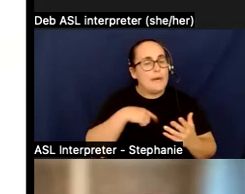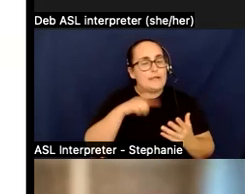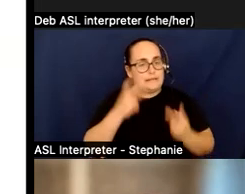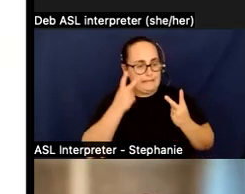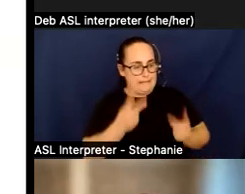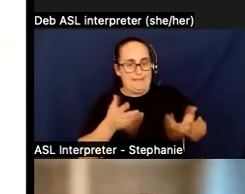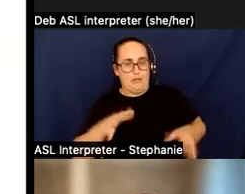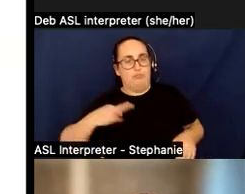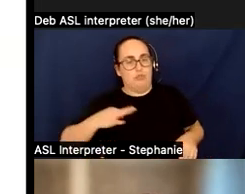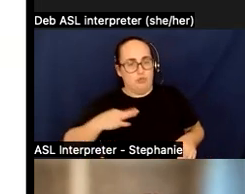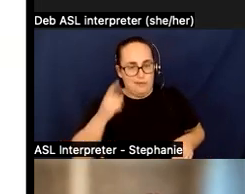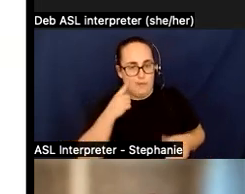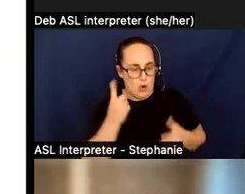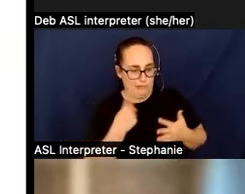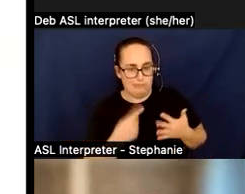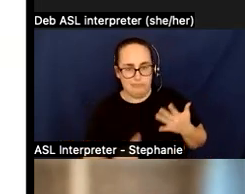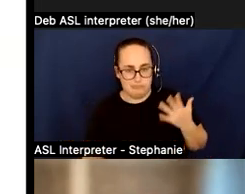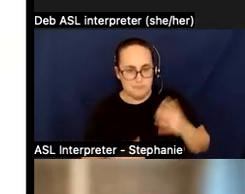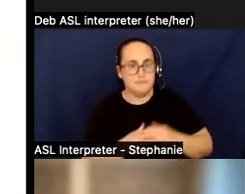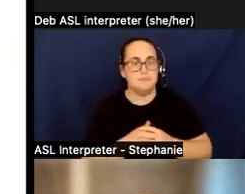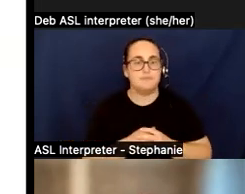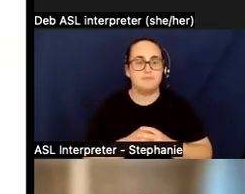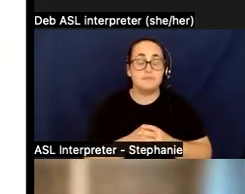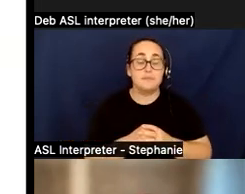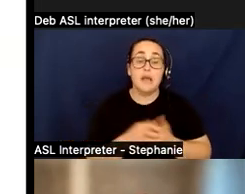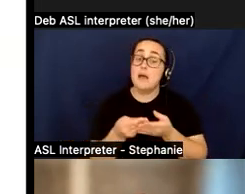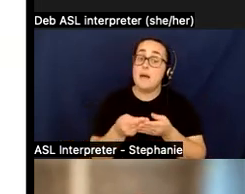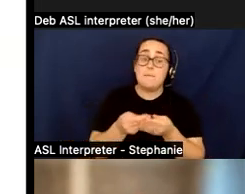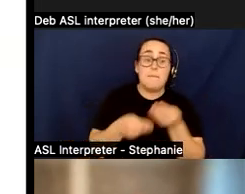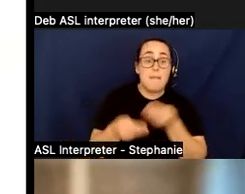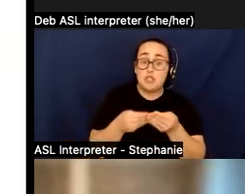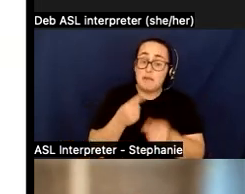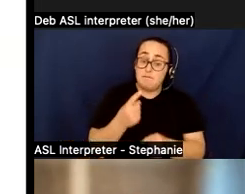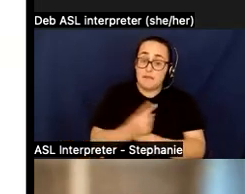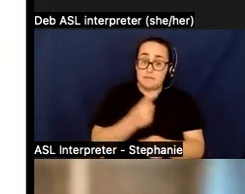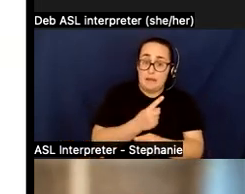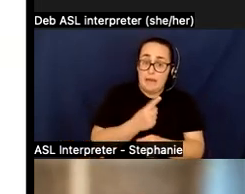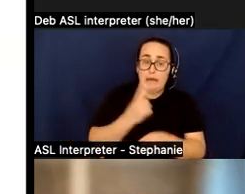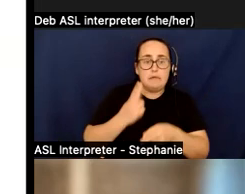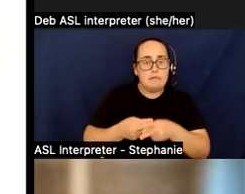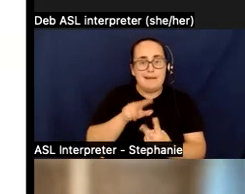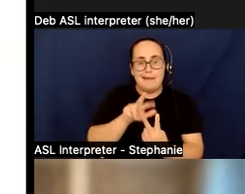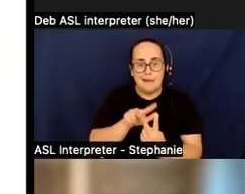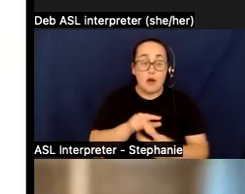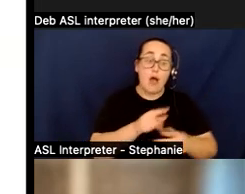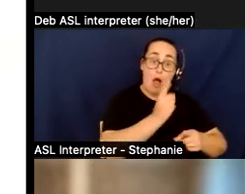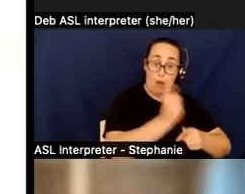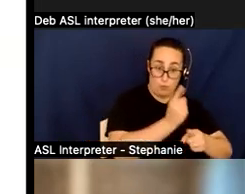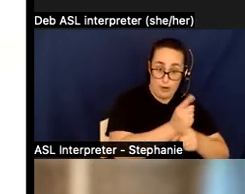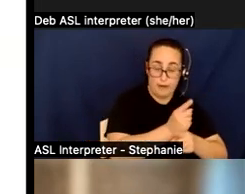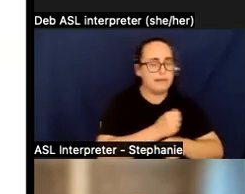The budget feasibility is rated as appropriate or inappropriate. If you're budget is looked